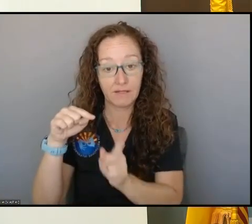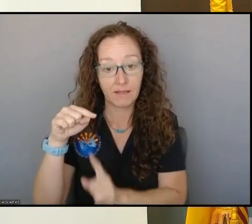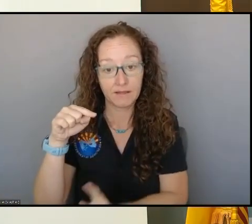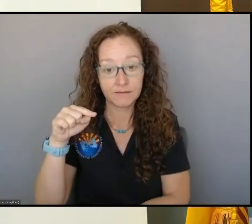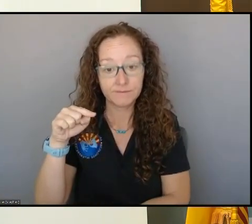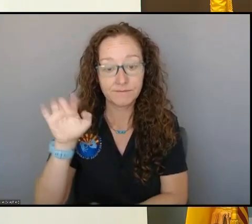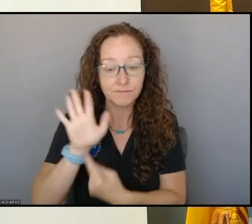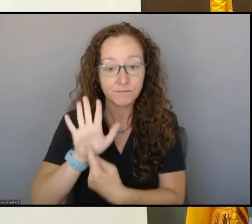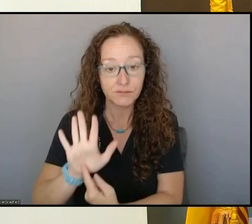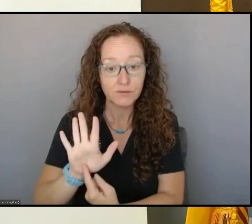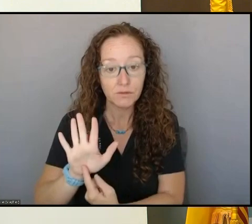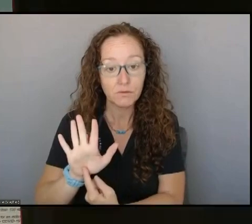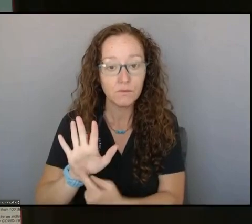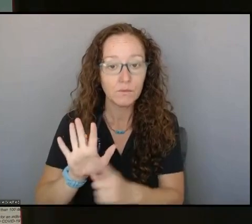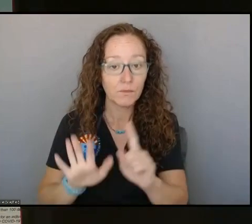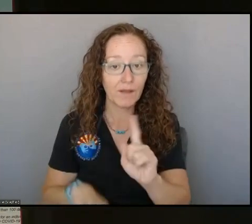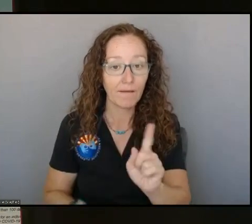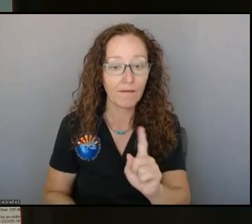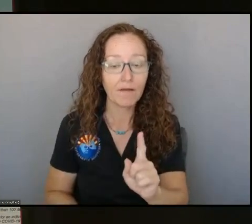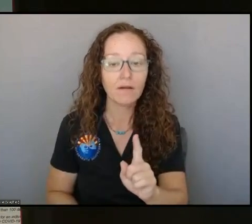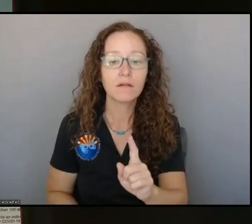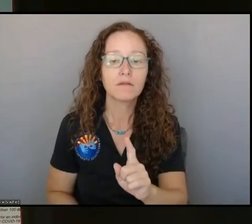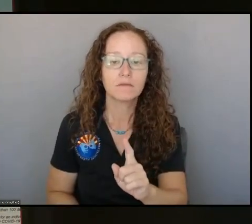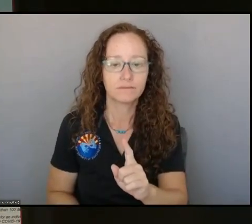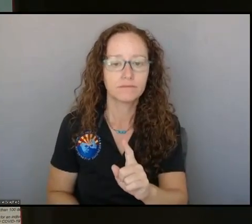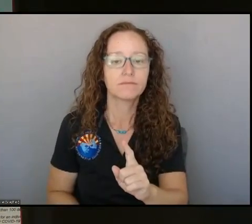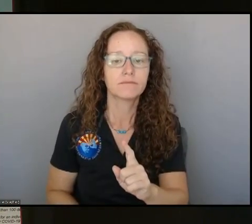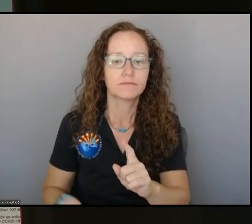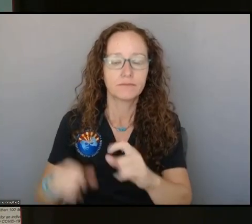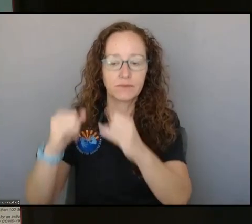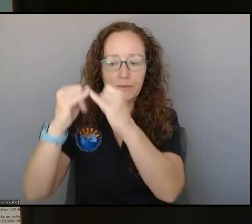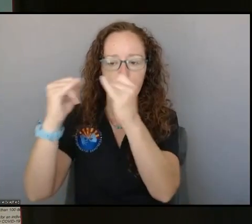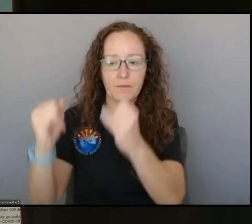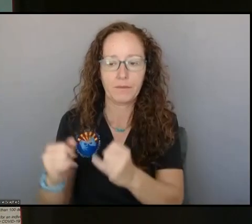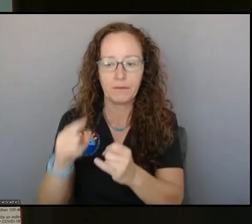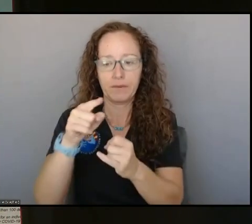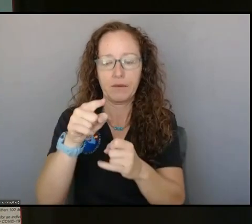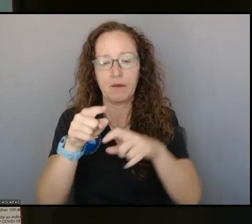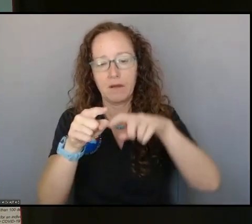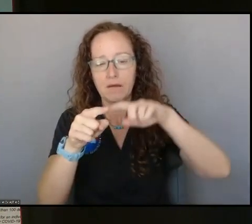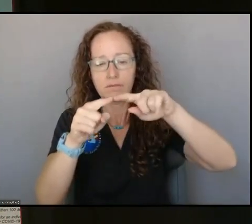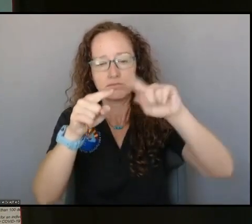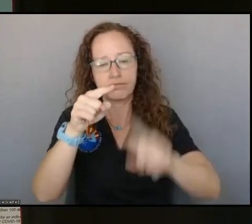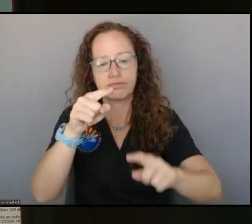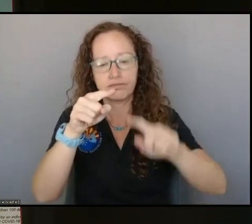yesterday. And so we had a lot of lightning coming off of these cells right here on the north side. A lot of lightning